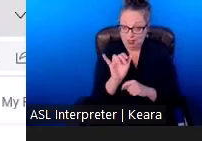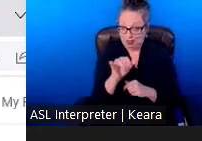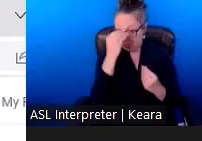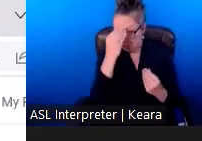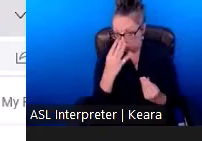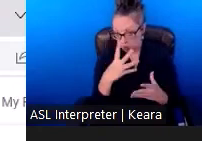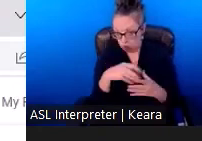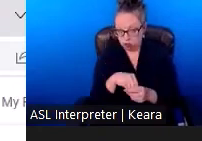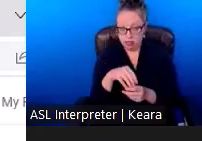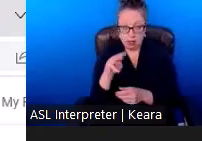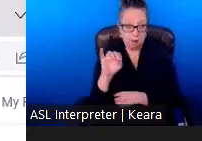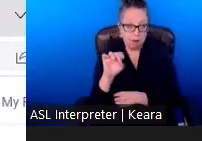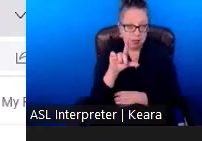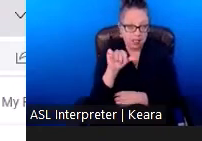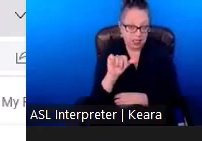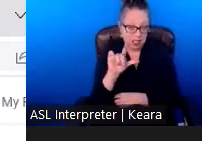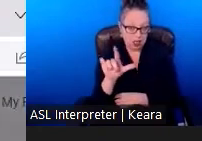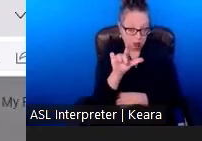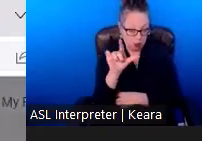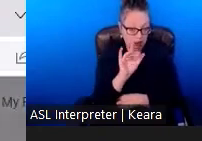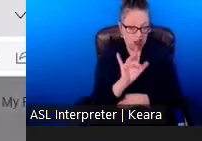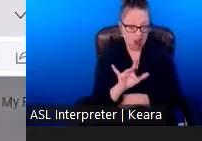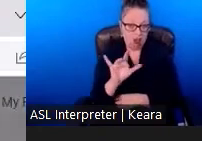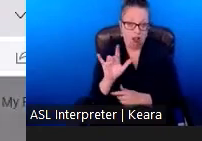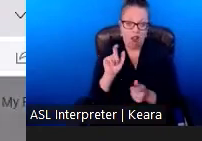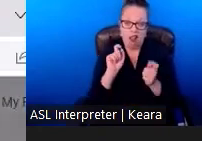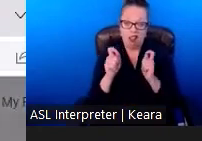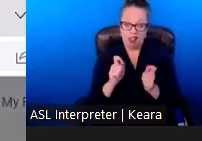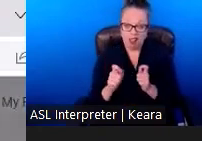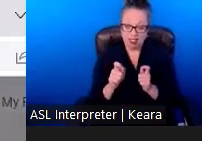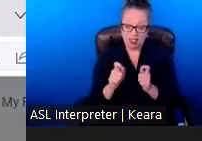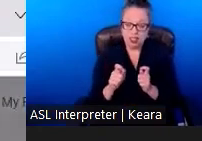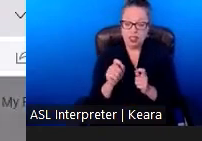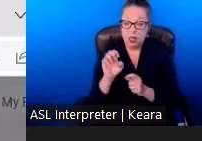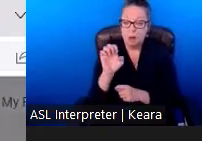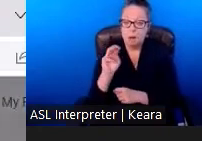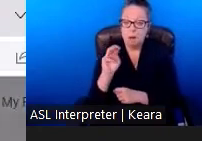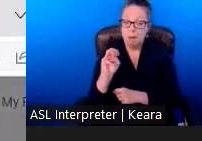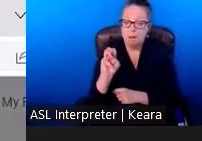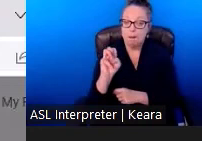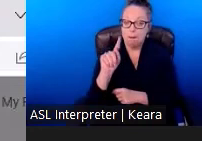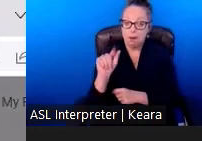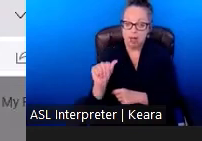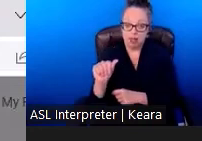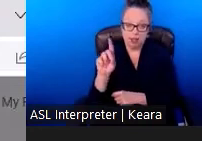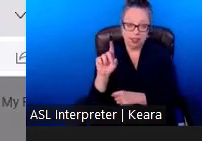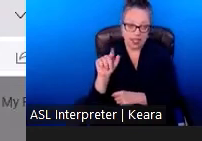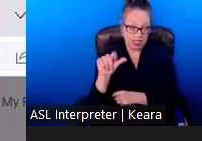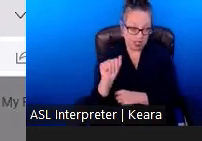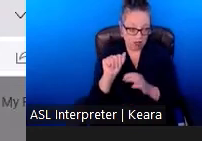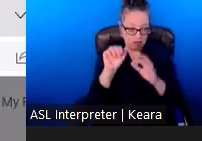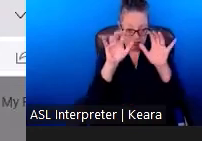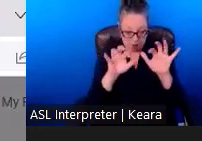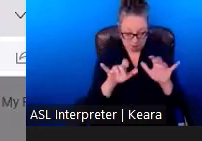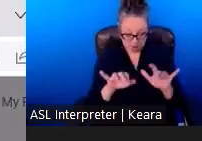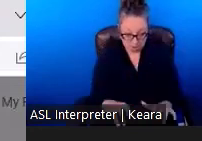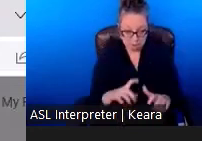click the Edit Metadata button, complete the fields as prompted, and click save.